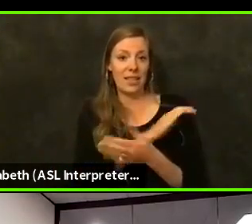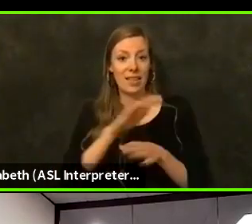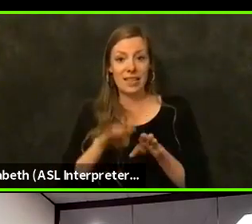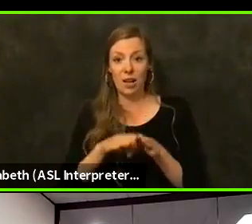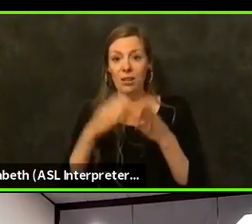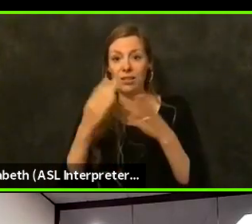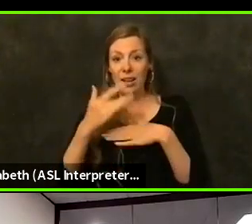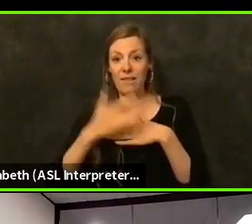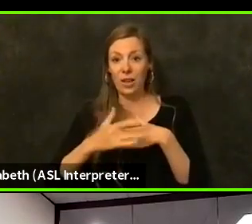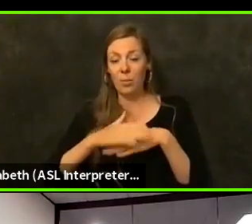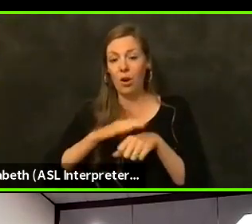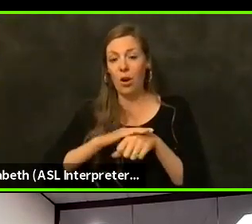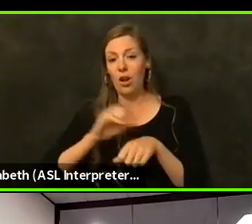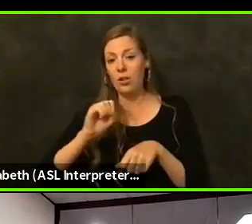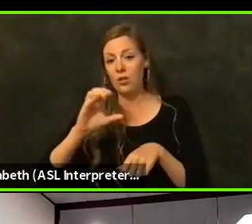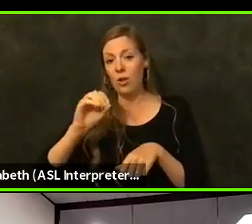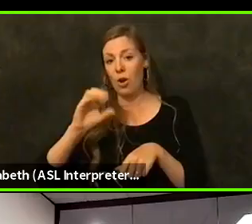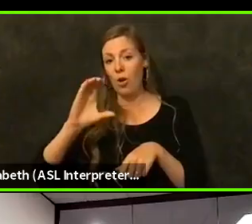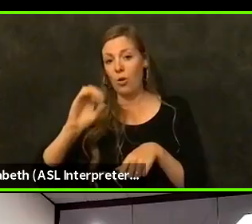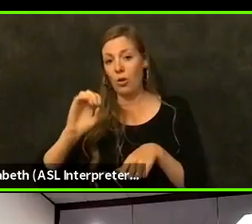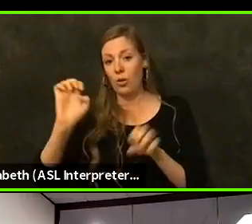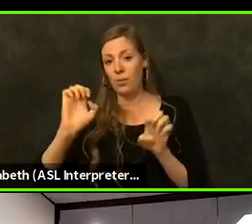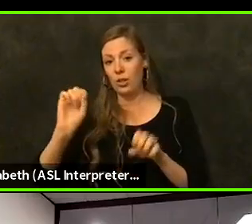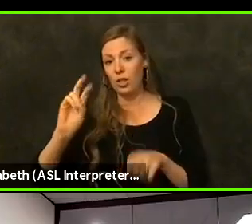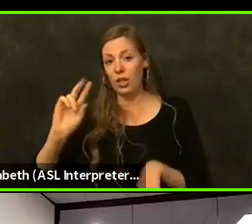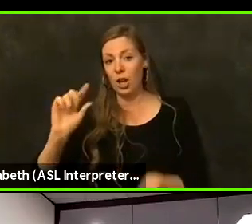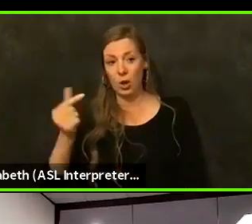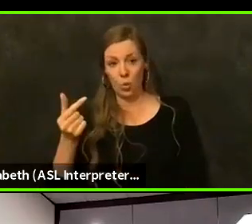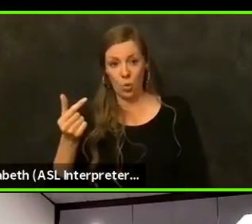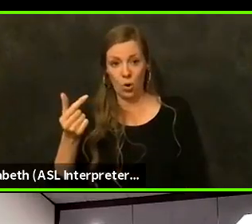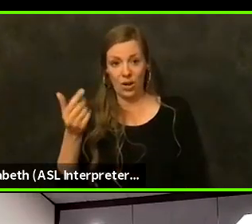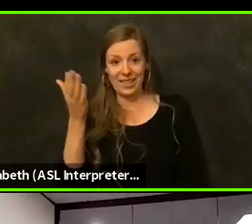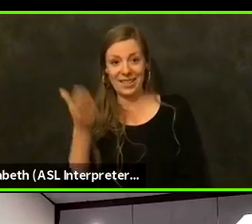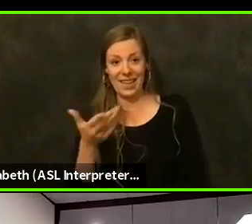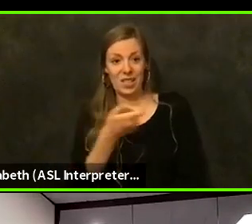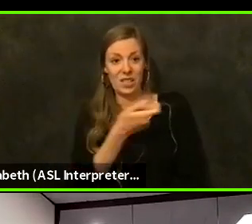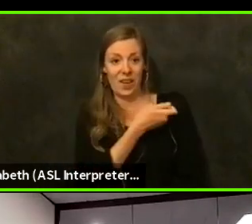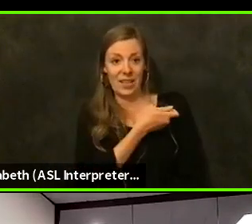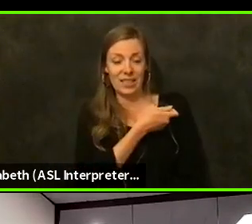on SoCoEmergencia.org flashback scene, where you can find out all the different